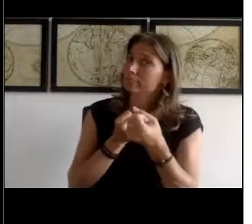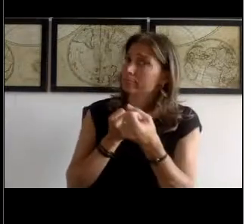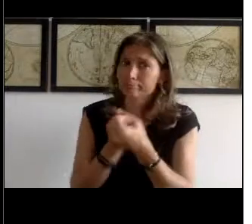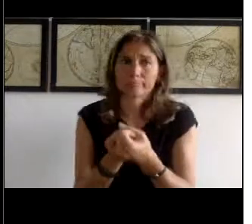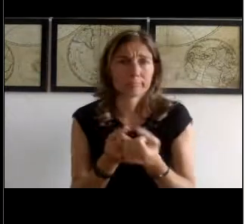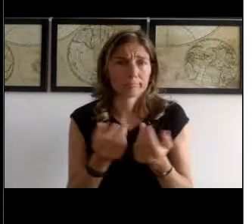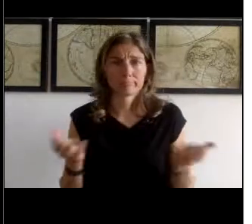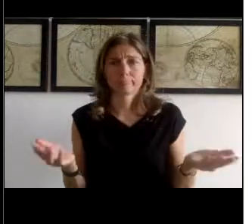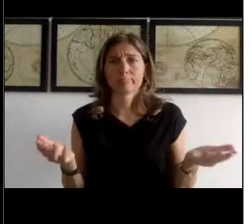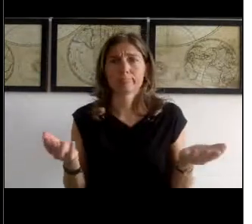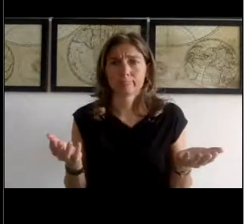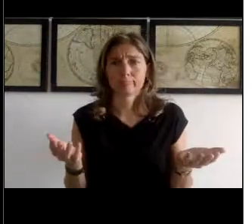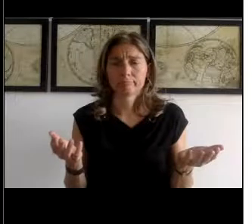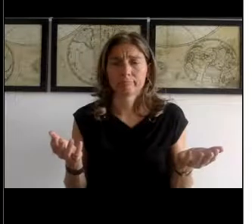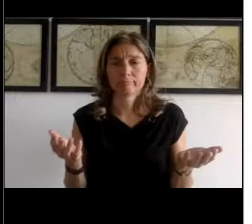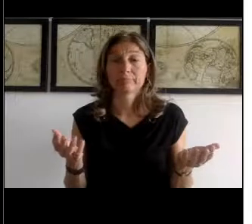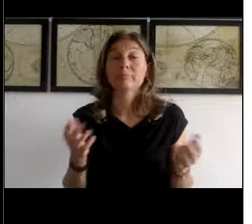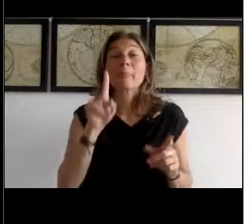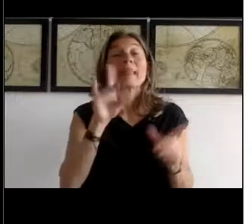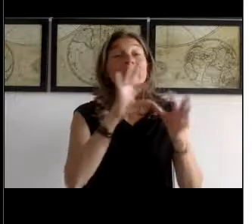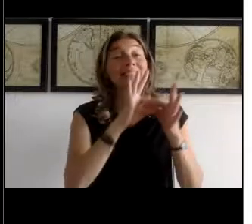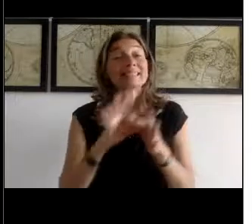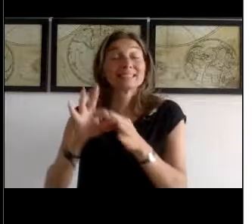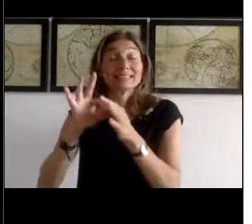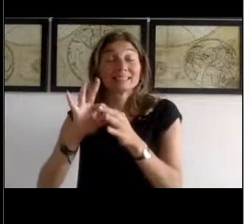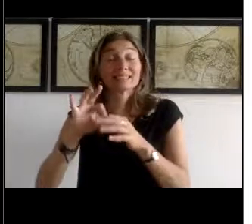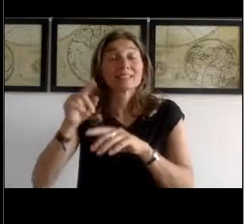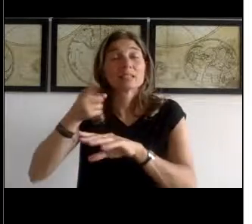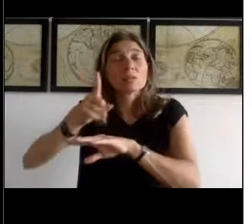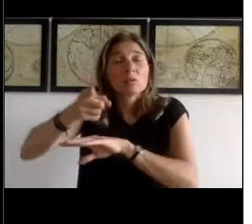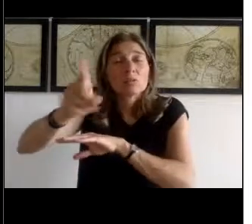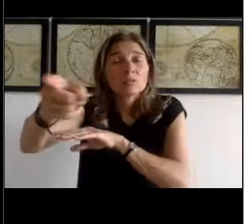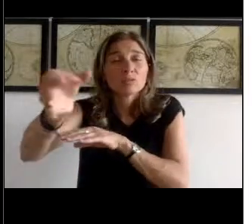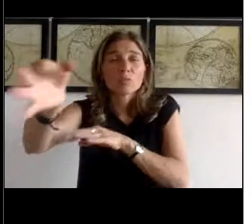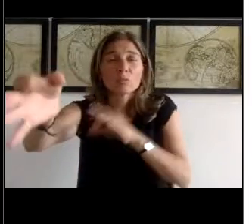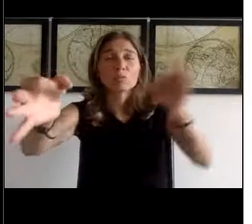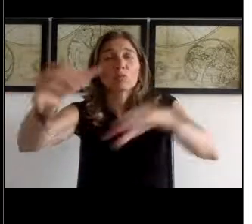by the state or country where you're doing your Erasmus